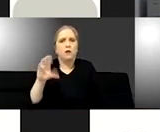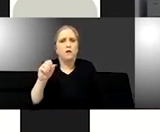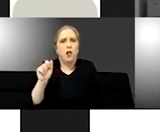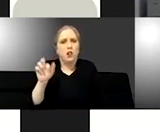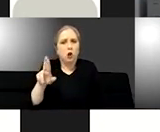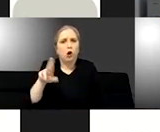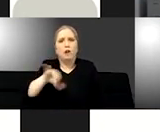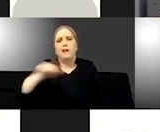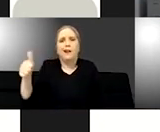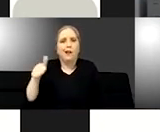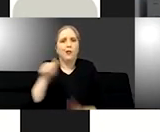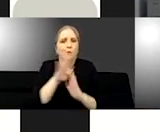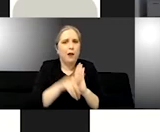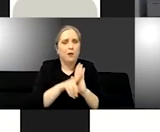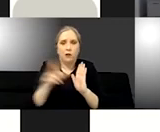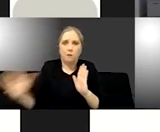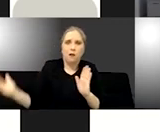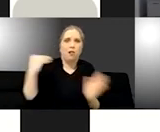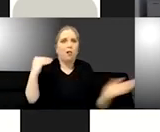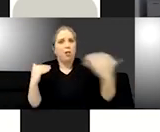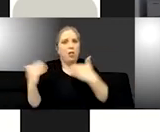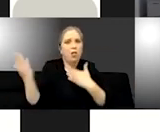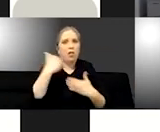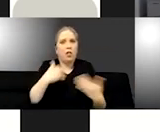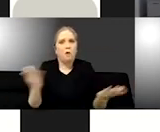They're connected locally within their communities, and are able really to help identify disabled individuals of color and other backgrounds who can be brought into these organizations and begin to influence these organizations in a way that hopefully over the next five to ten years will result in more inclusivity of disability in broader organizations that are also organizations of change.